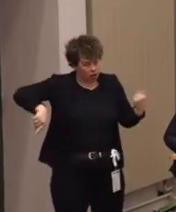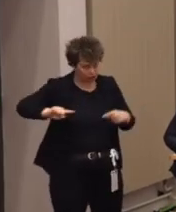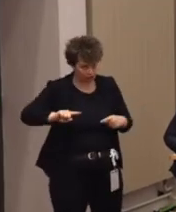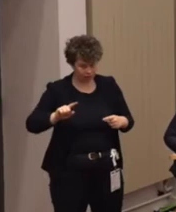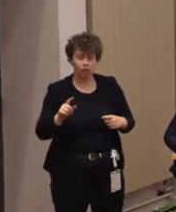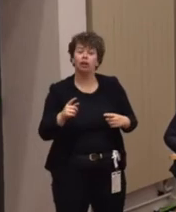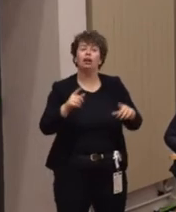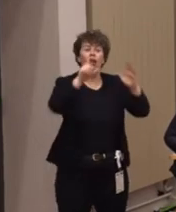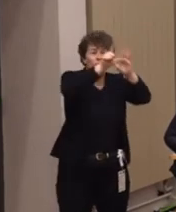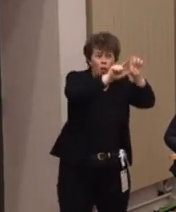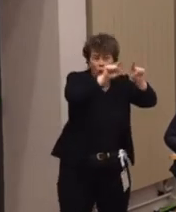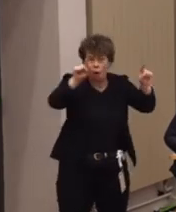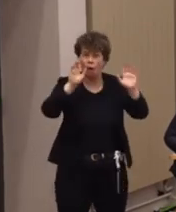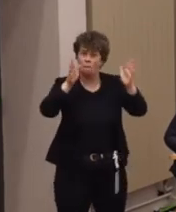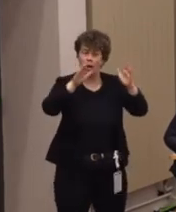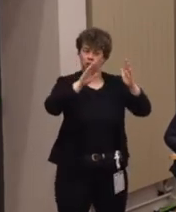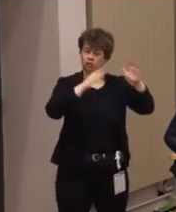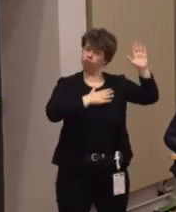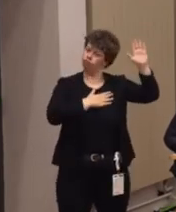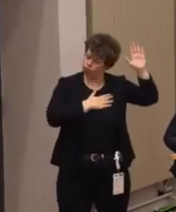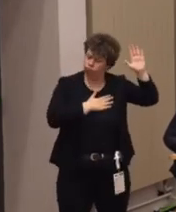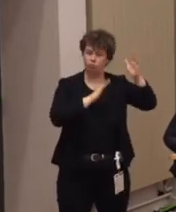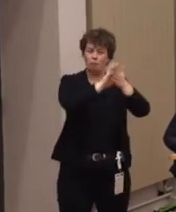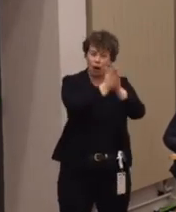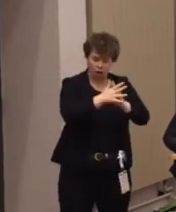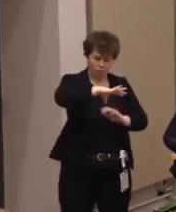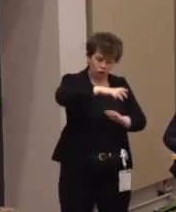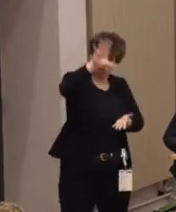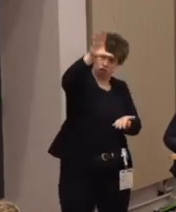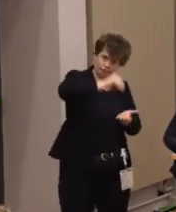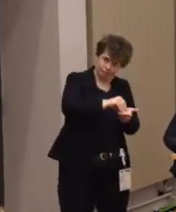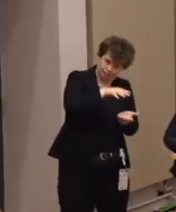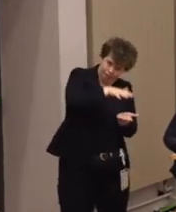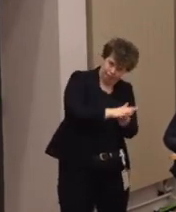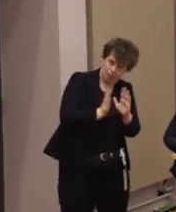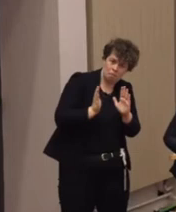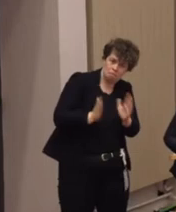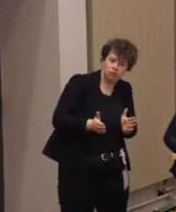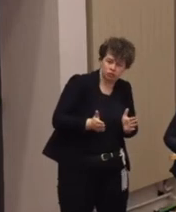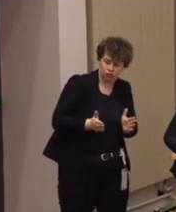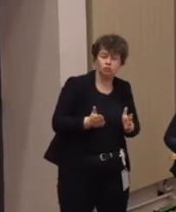into acts at a local level. All the sections of the government including the social security,